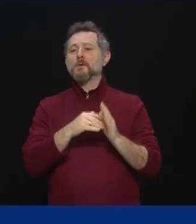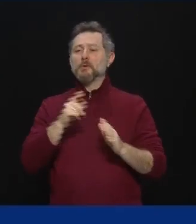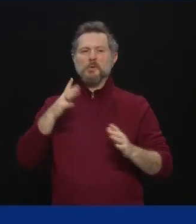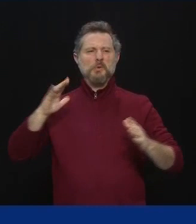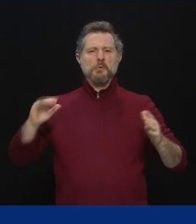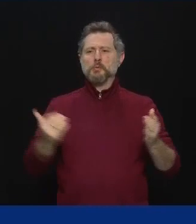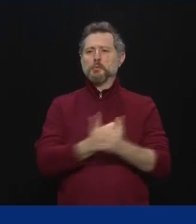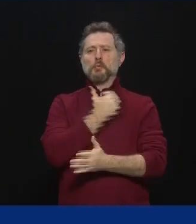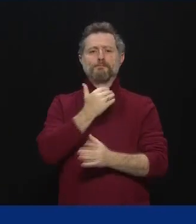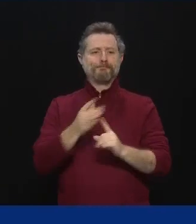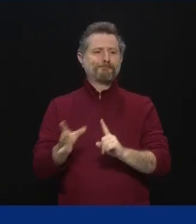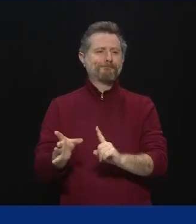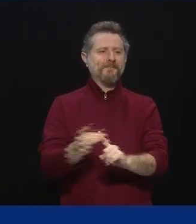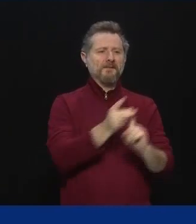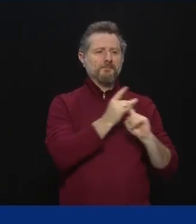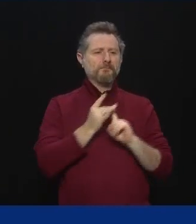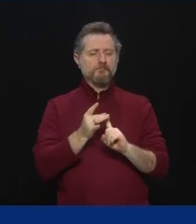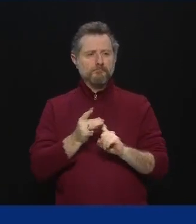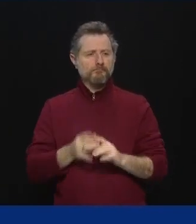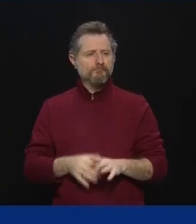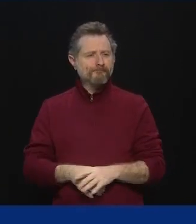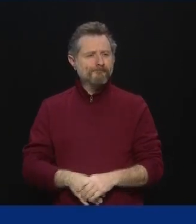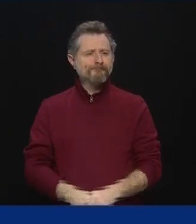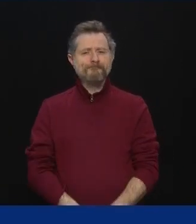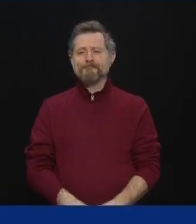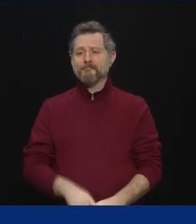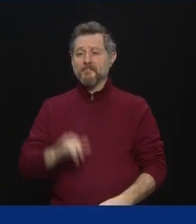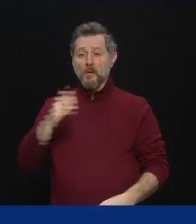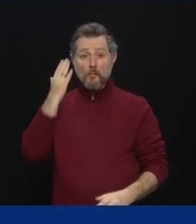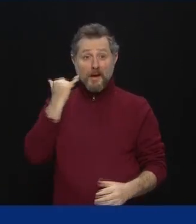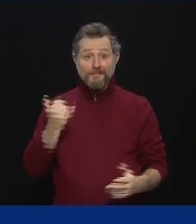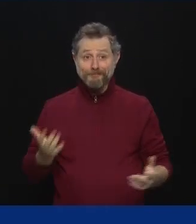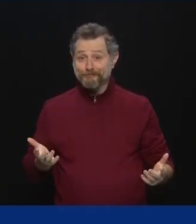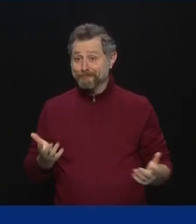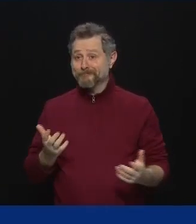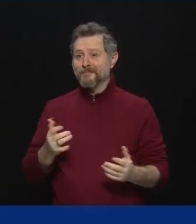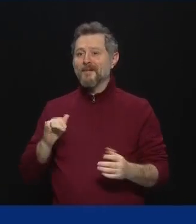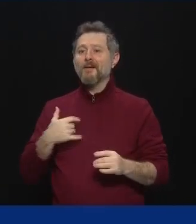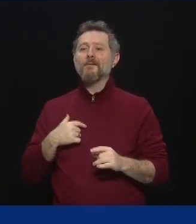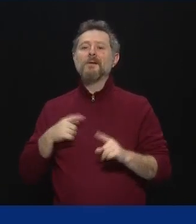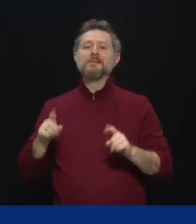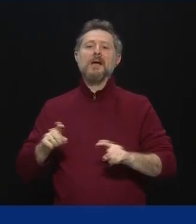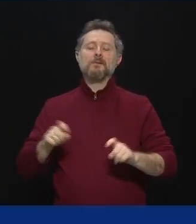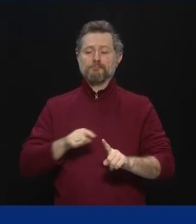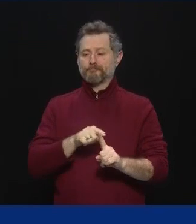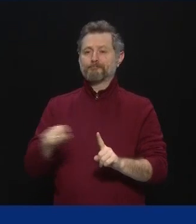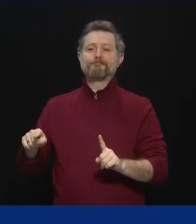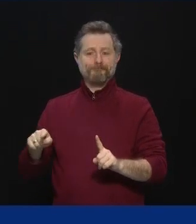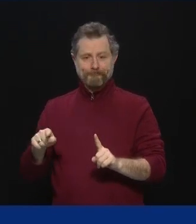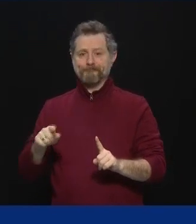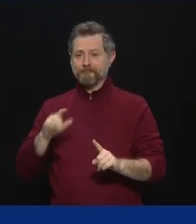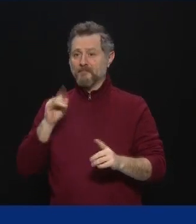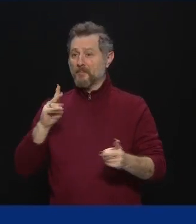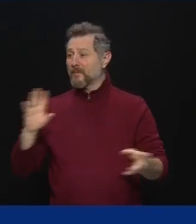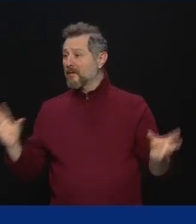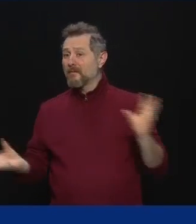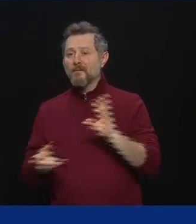THE LATEST NUMBERS. FIRST OF ALL, 44,431 NEW POSITIVE CASES, AND PART OF THAT